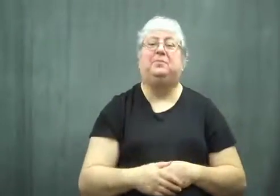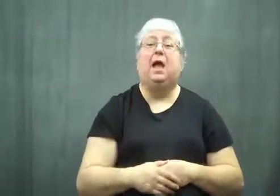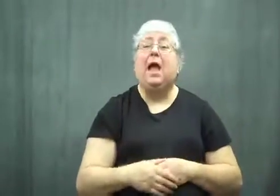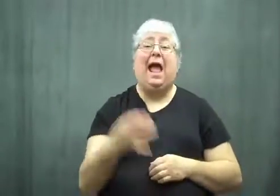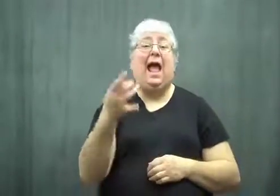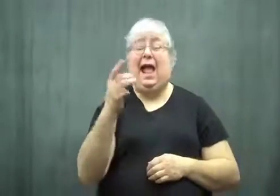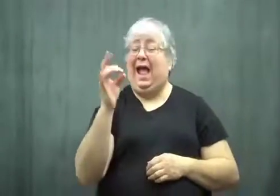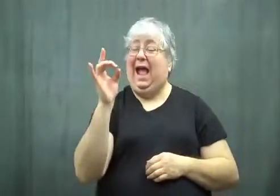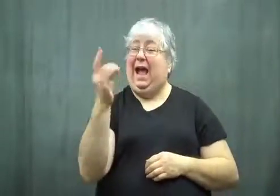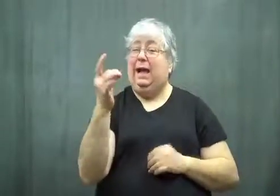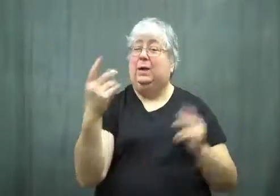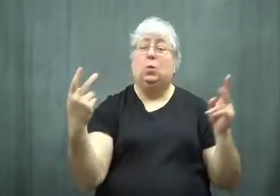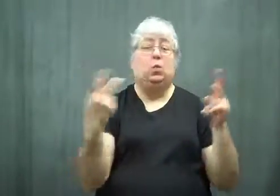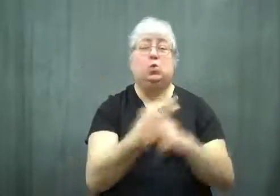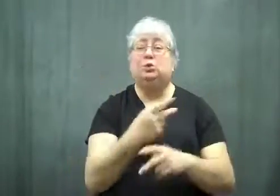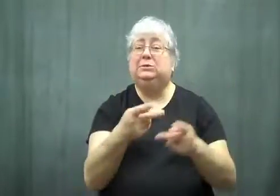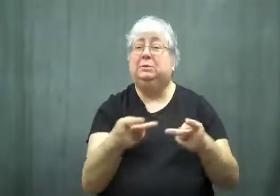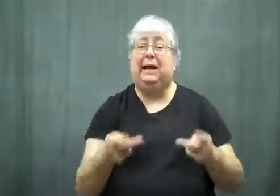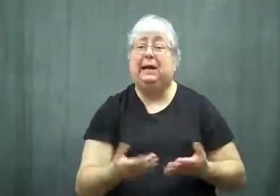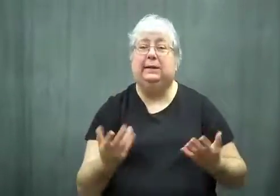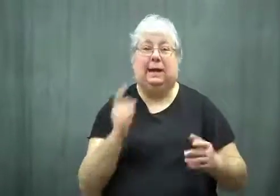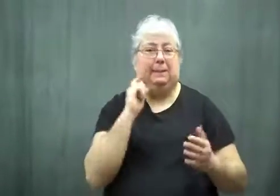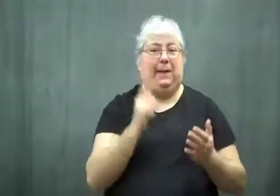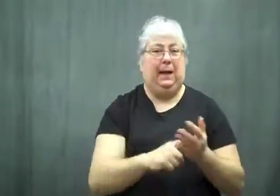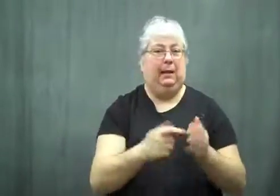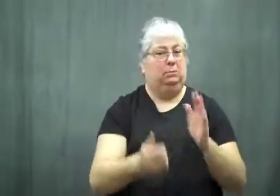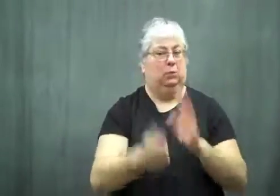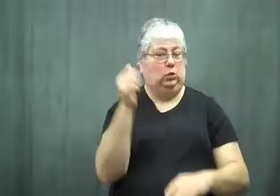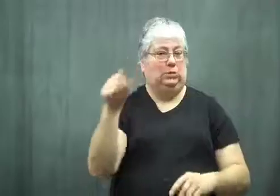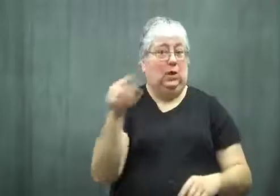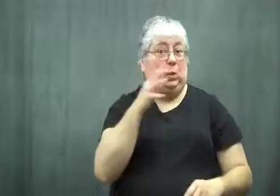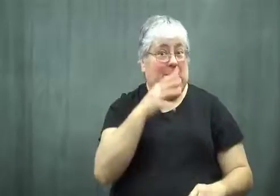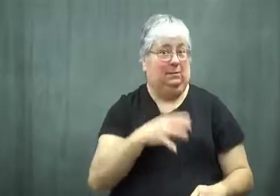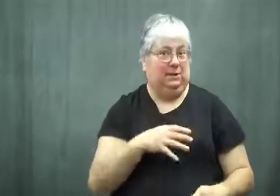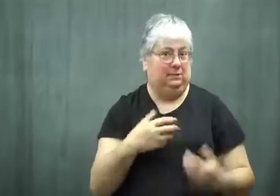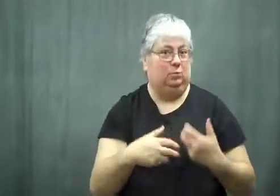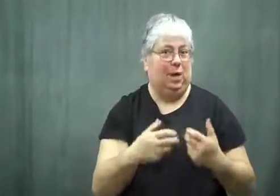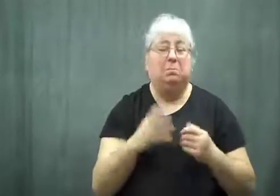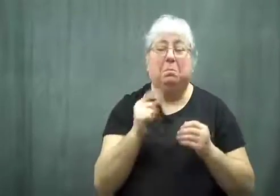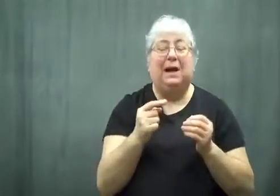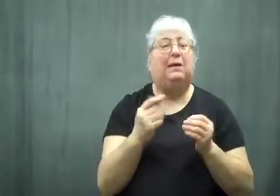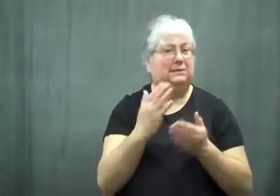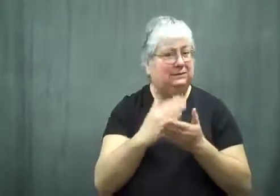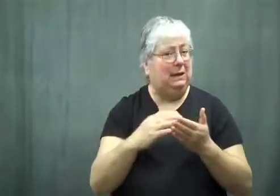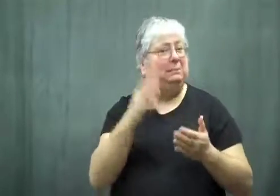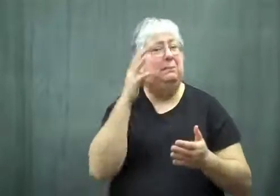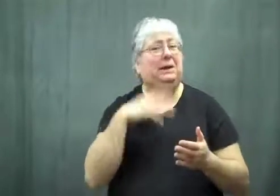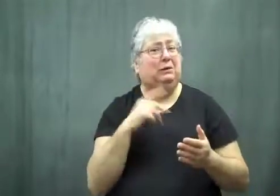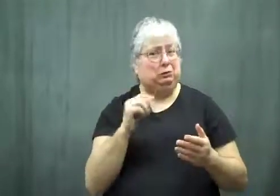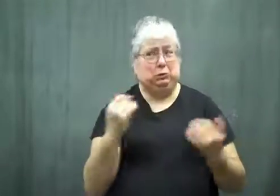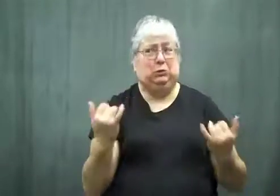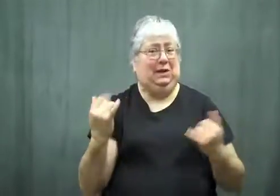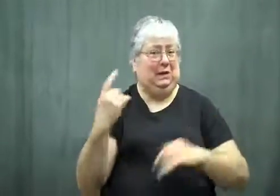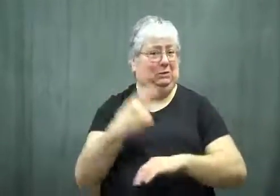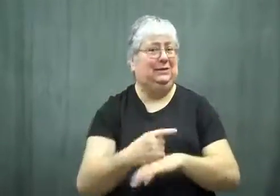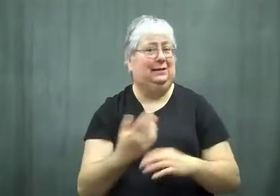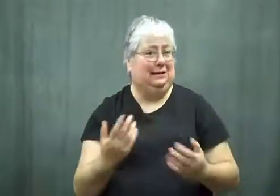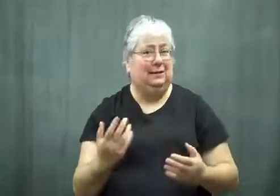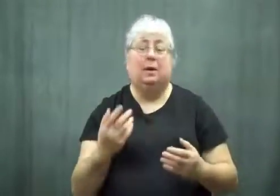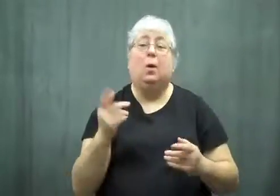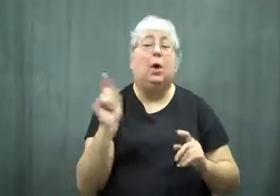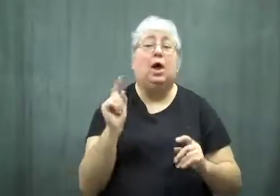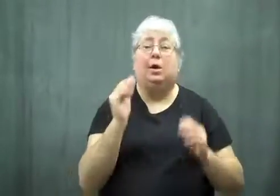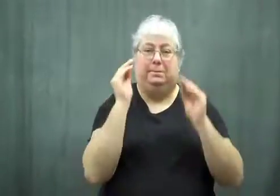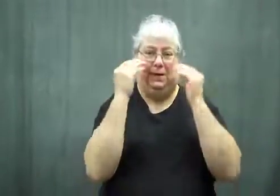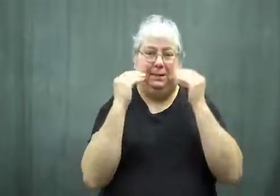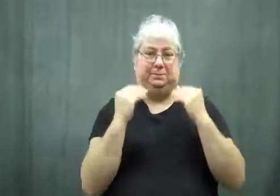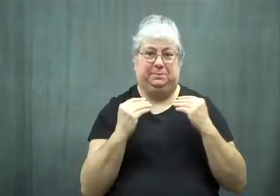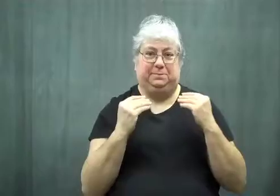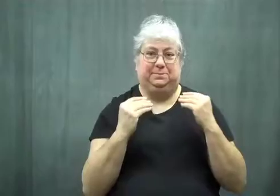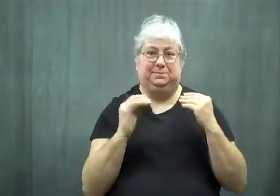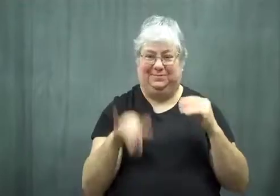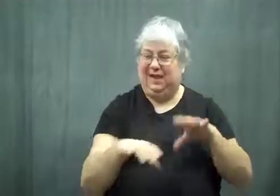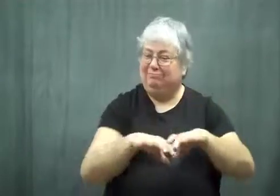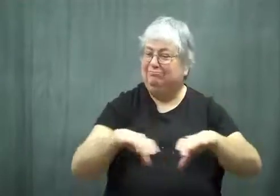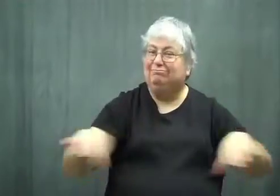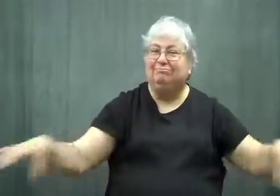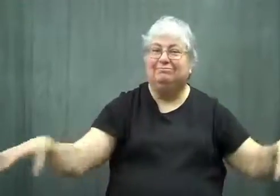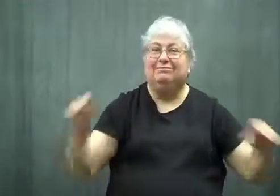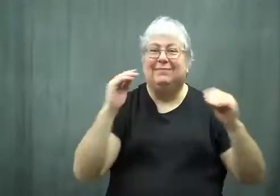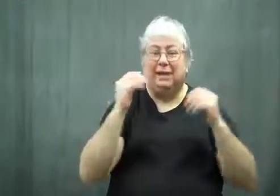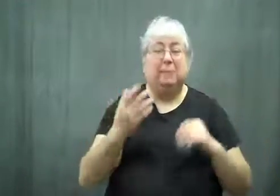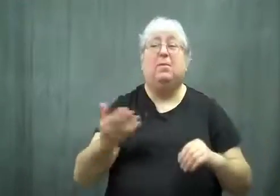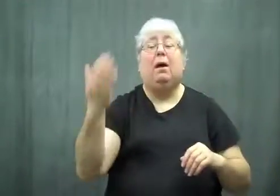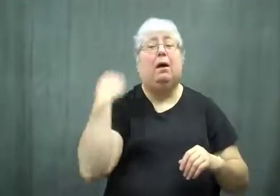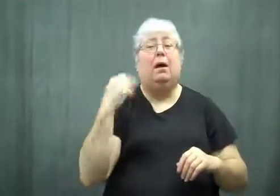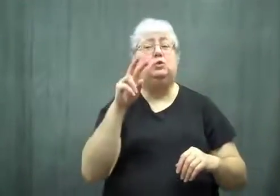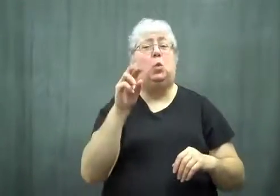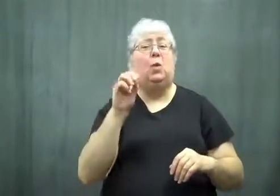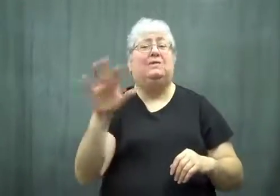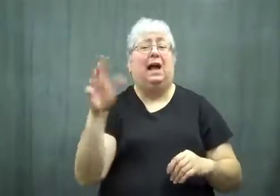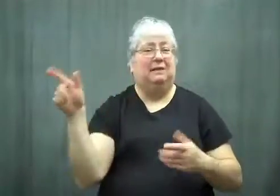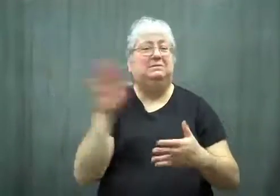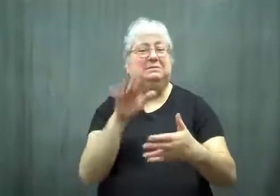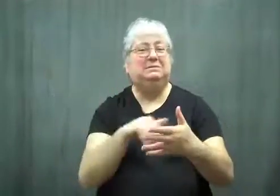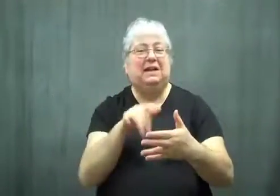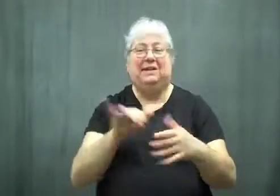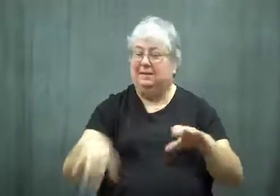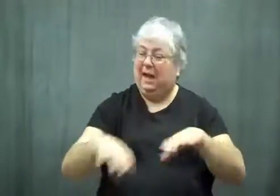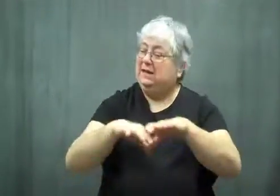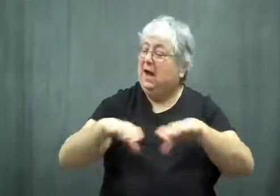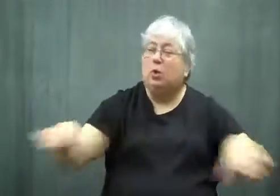The eight dirtiest place affects mostly women but also some men, these days.